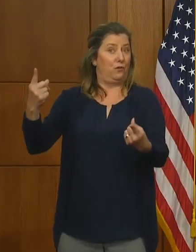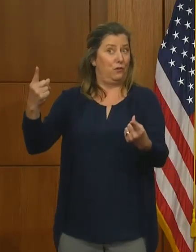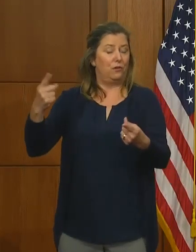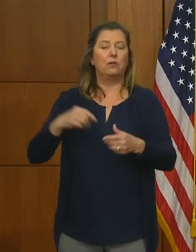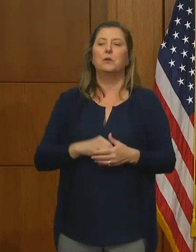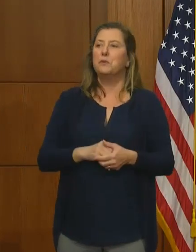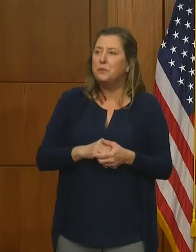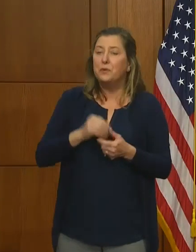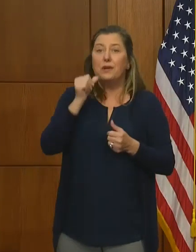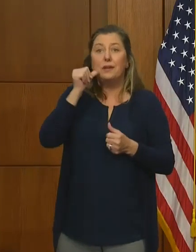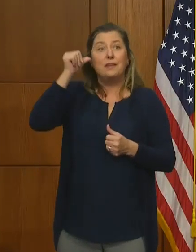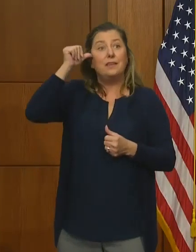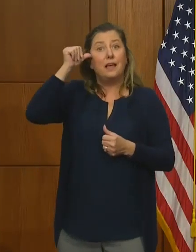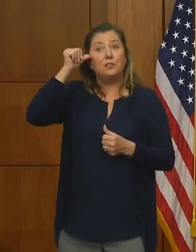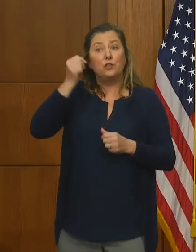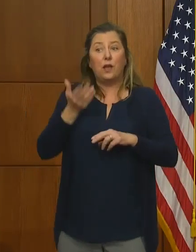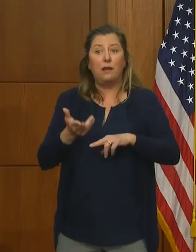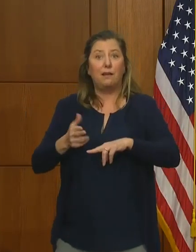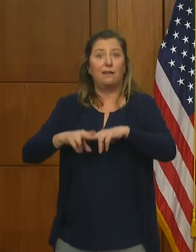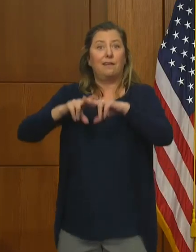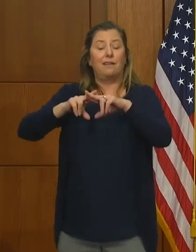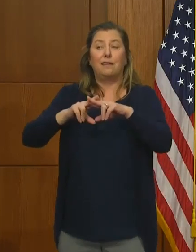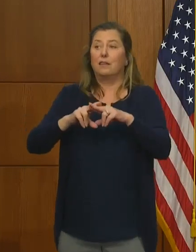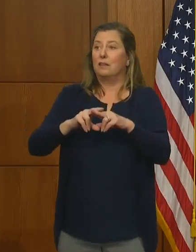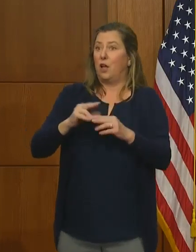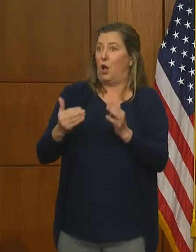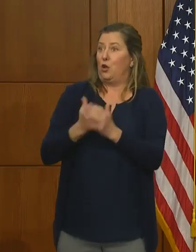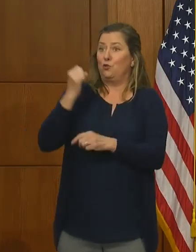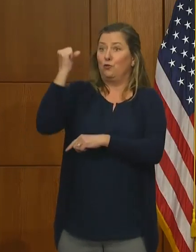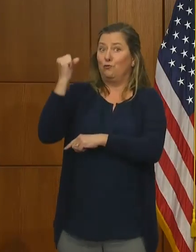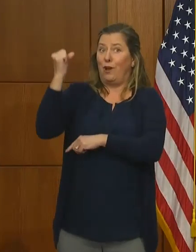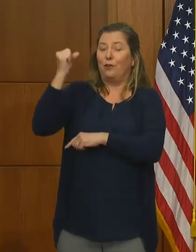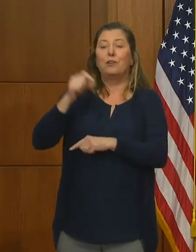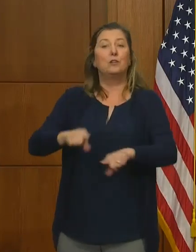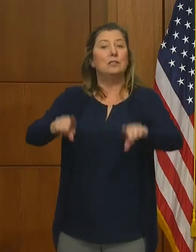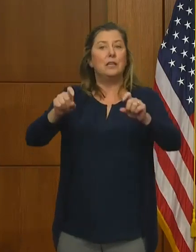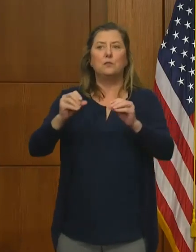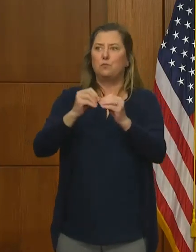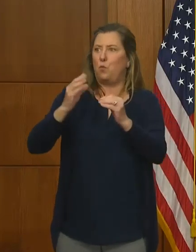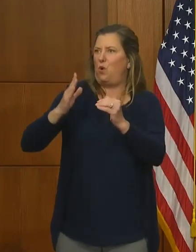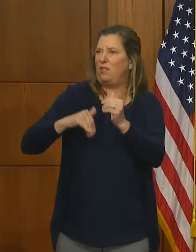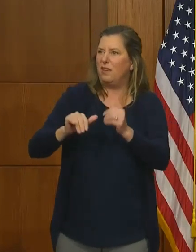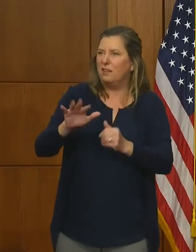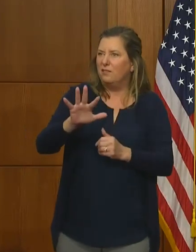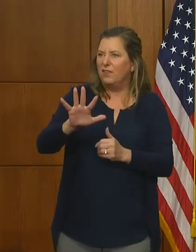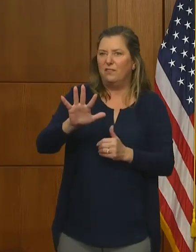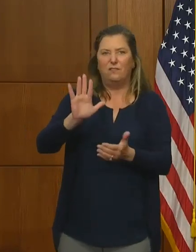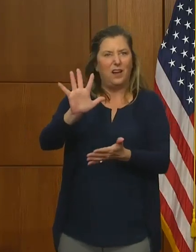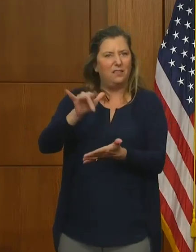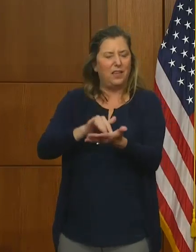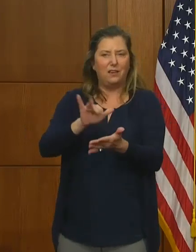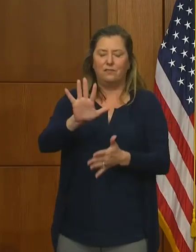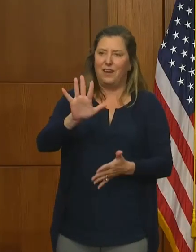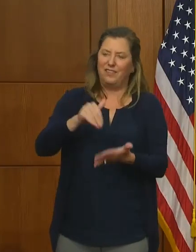HIGHEST ONE DAY NUMBER EVER. YESTERDAY WE GREW THAT NUMBER